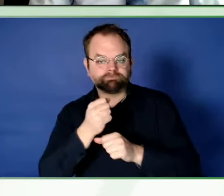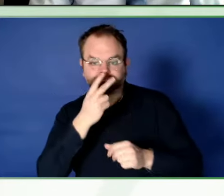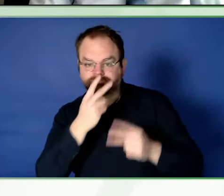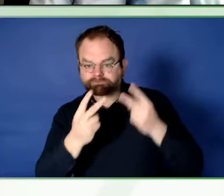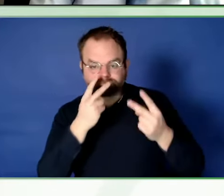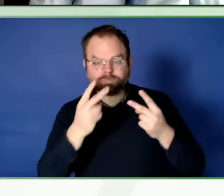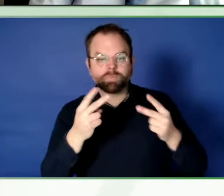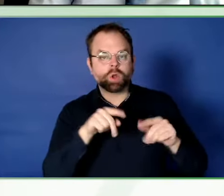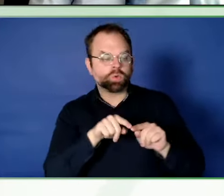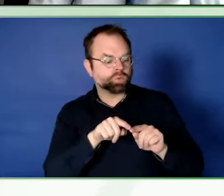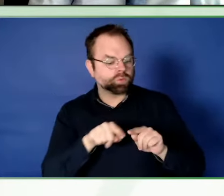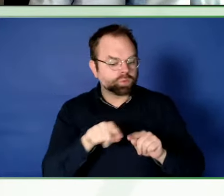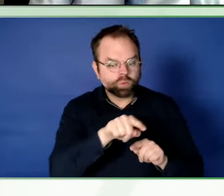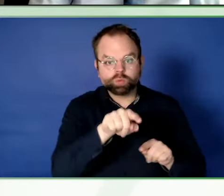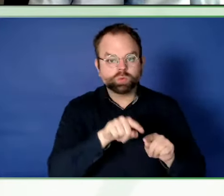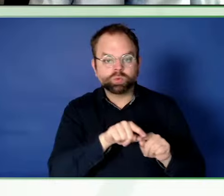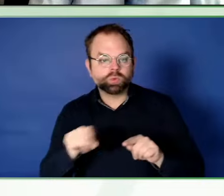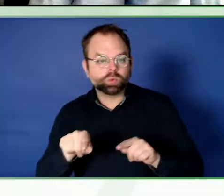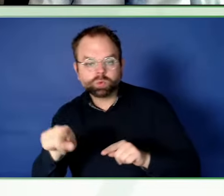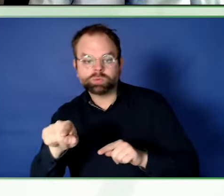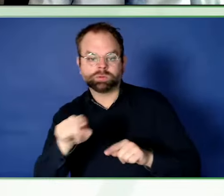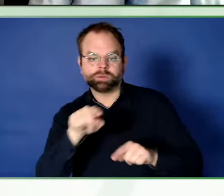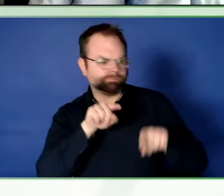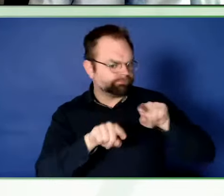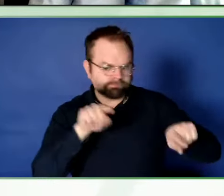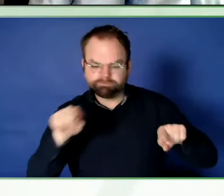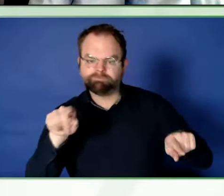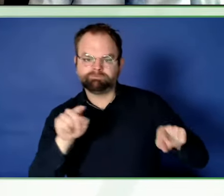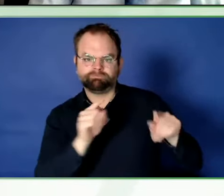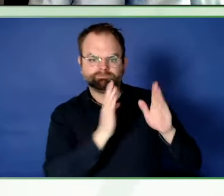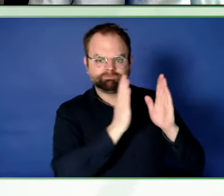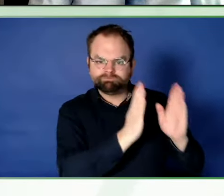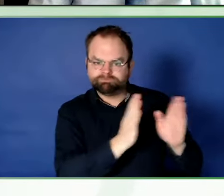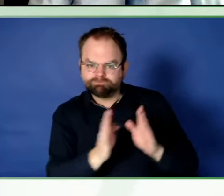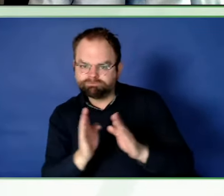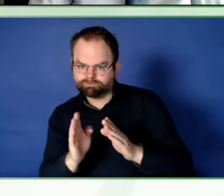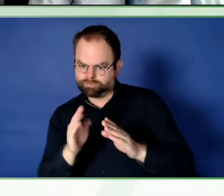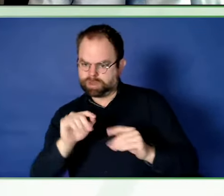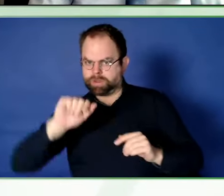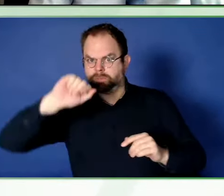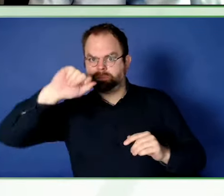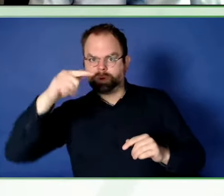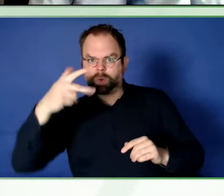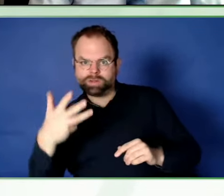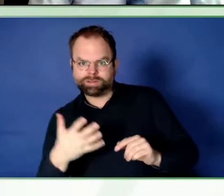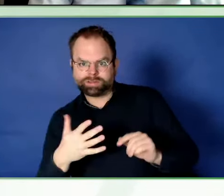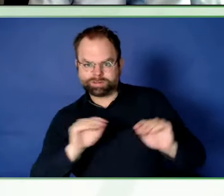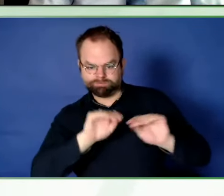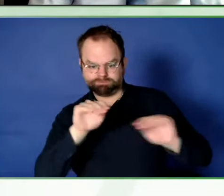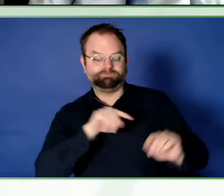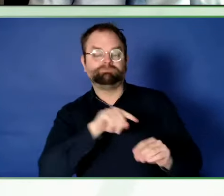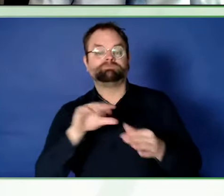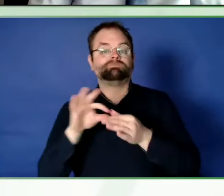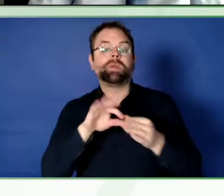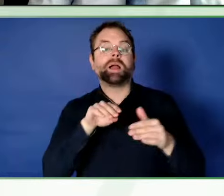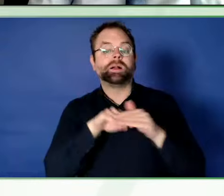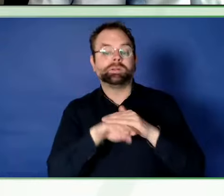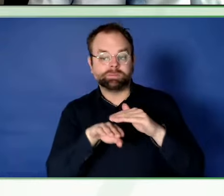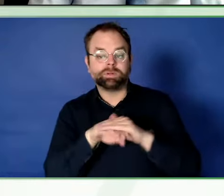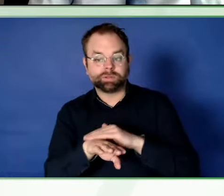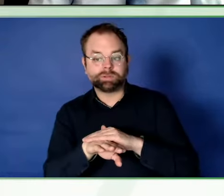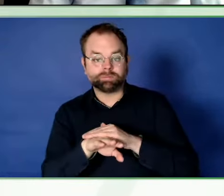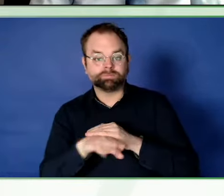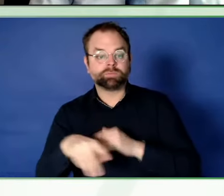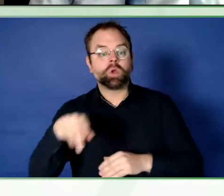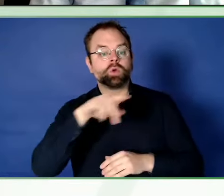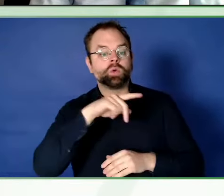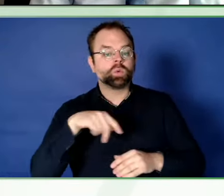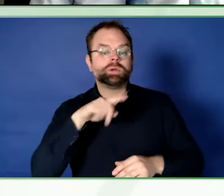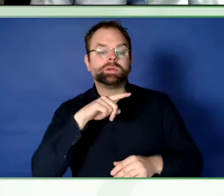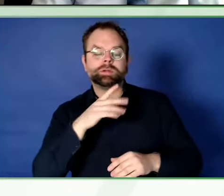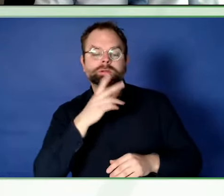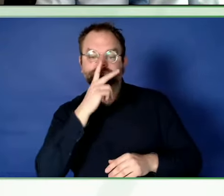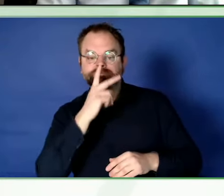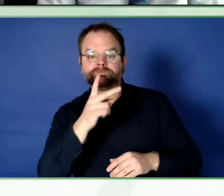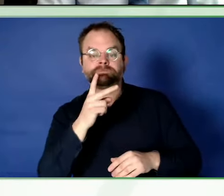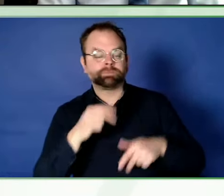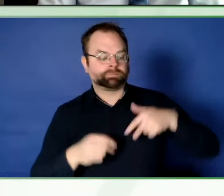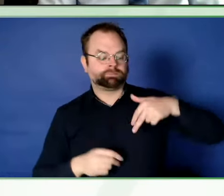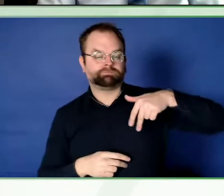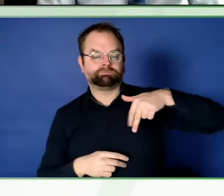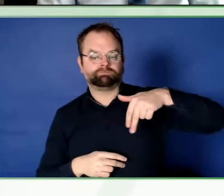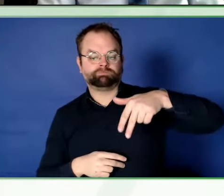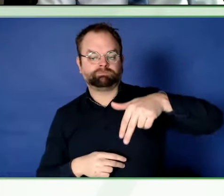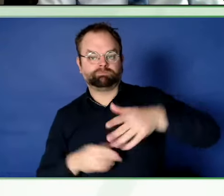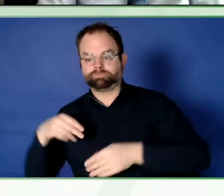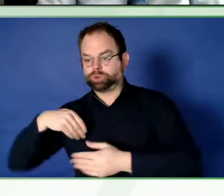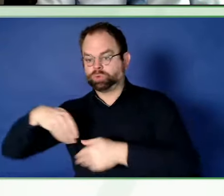We have used multiple criteria and technologies, because we are struggling with some challenges